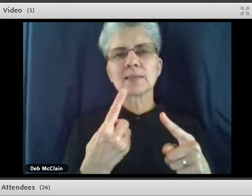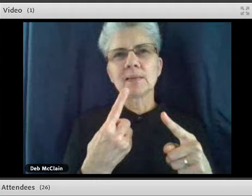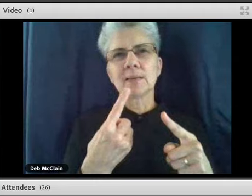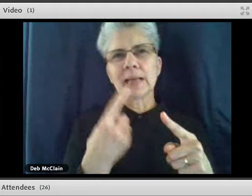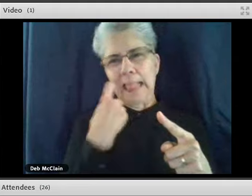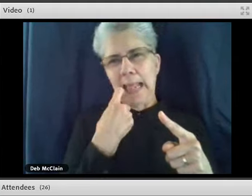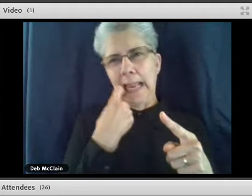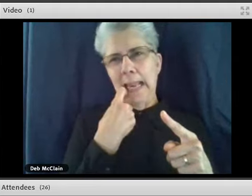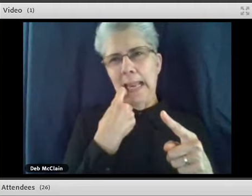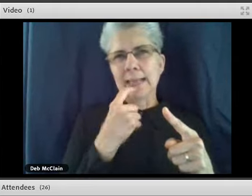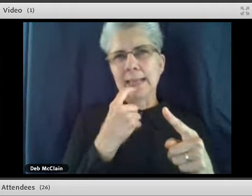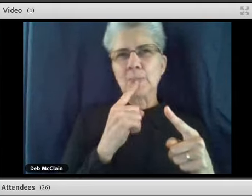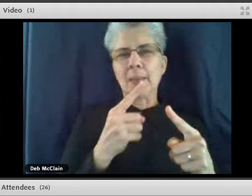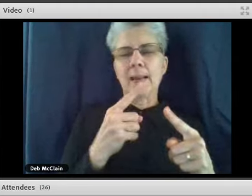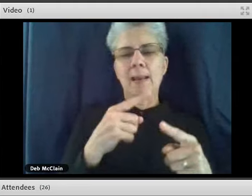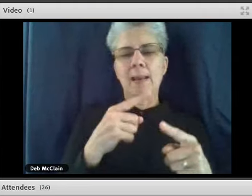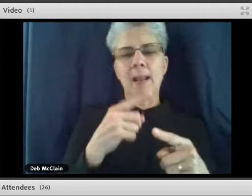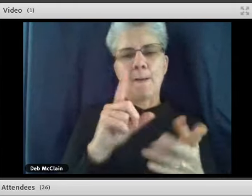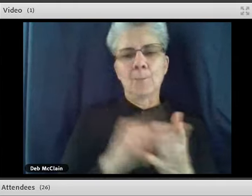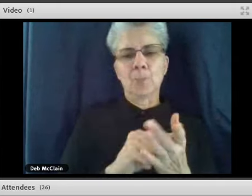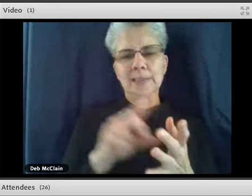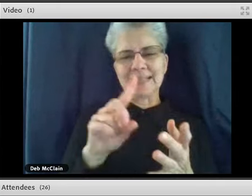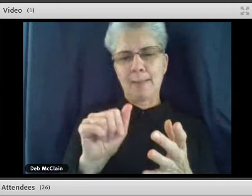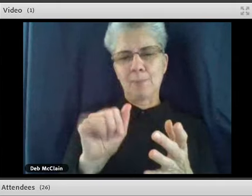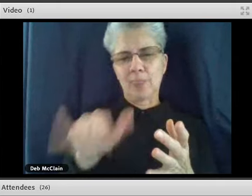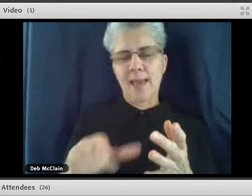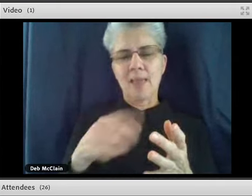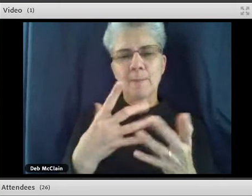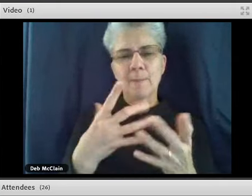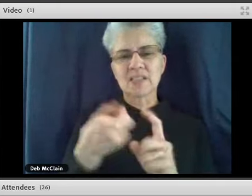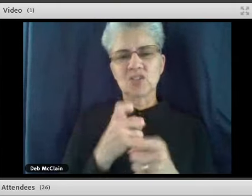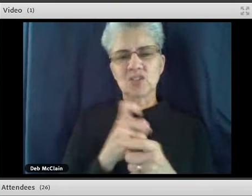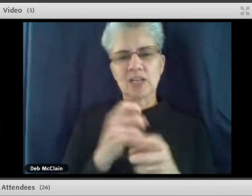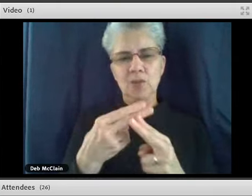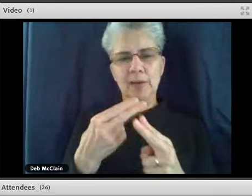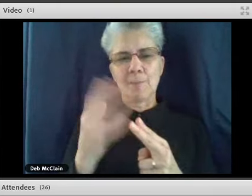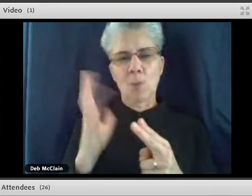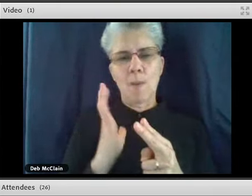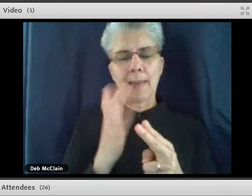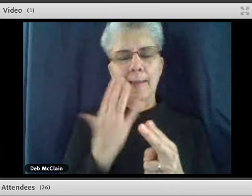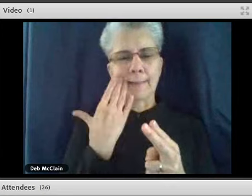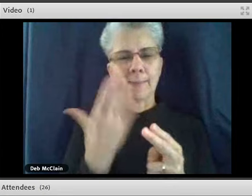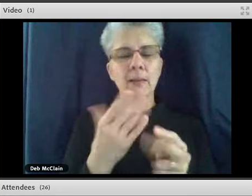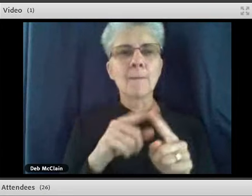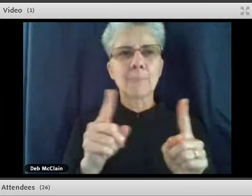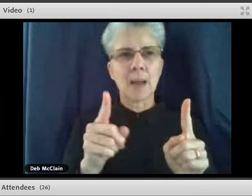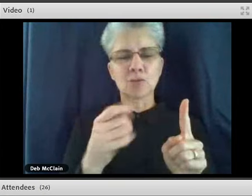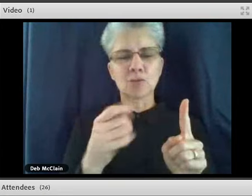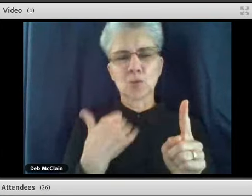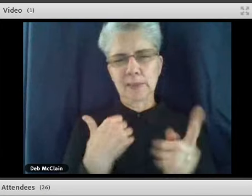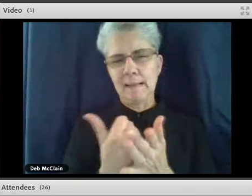"blind and physically handicapped." But it's always -- it's -- lately, it's been "and Print Disabled."